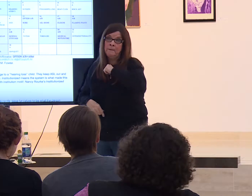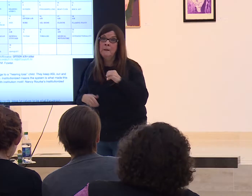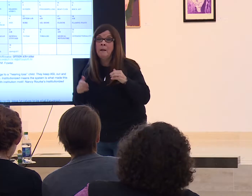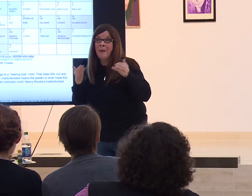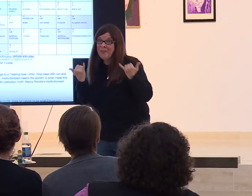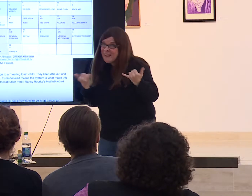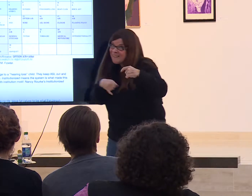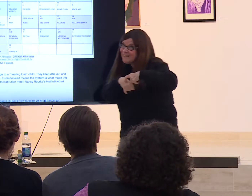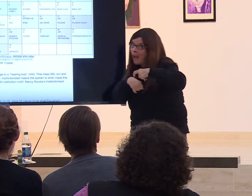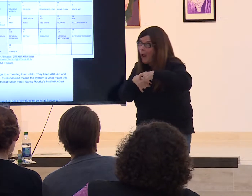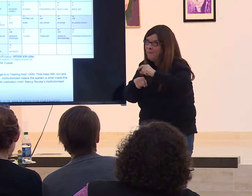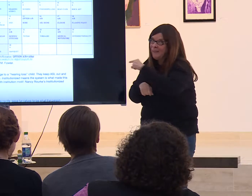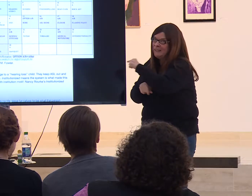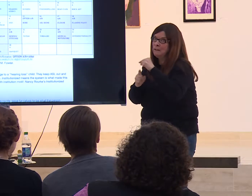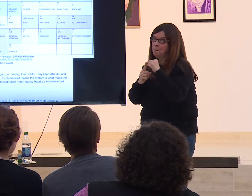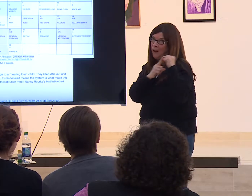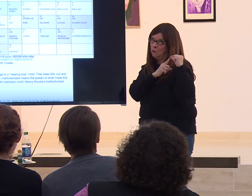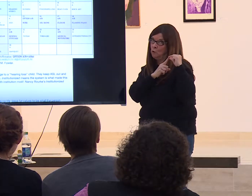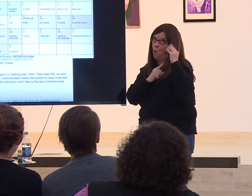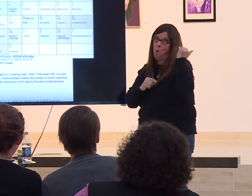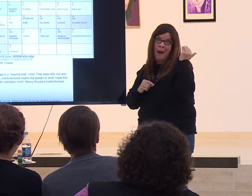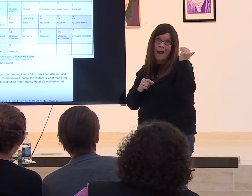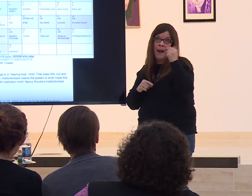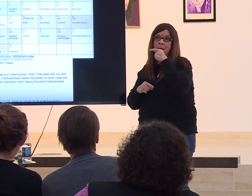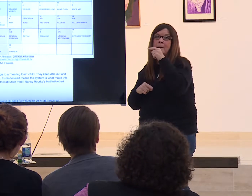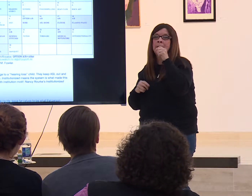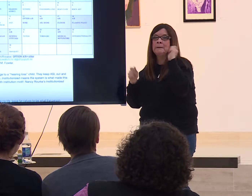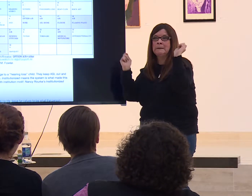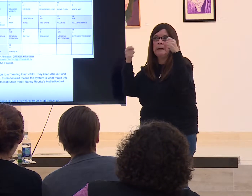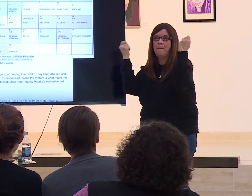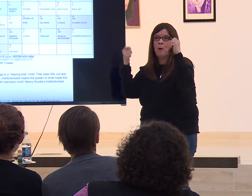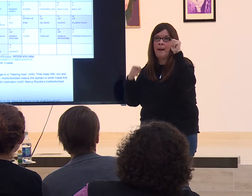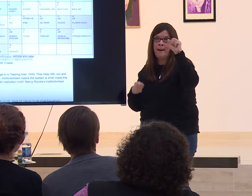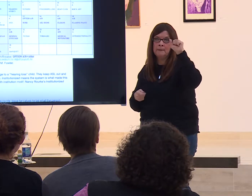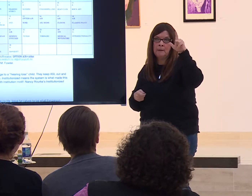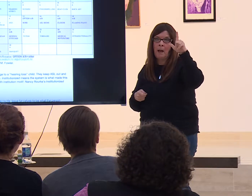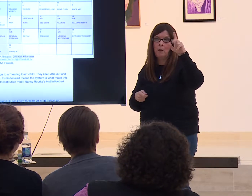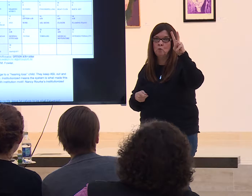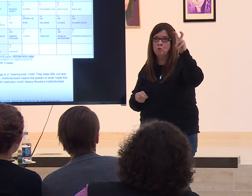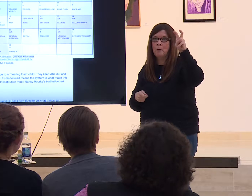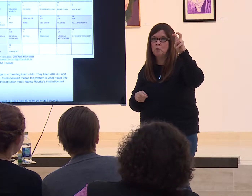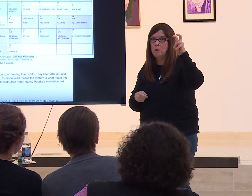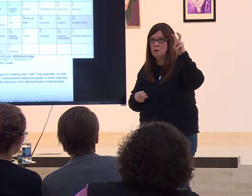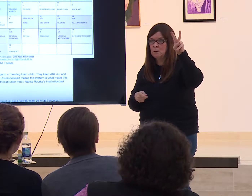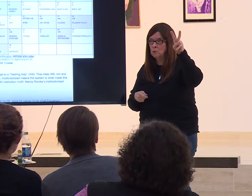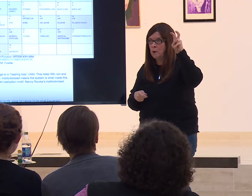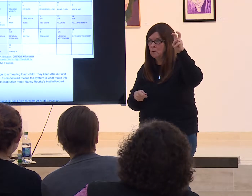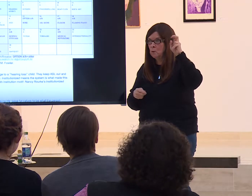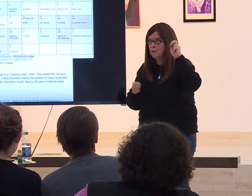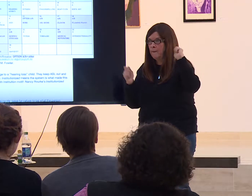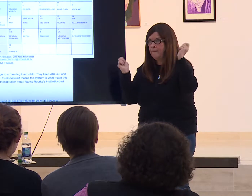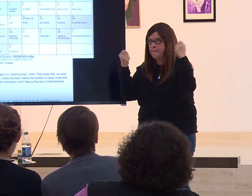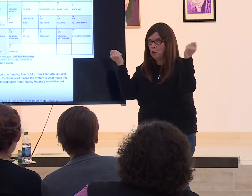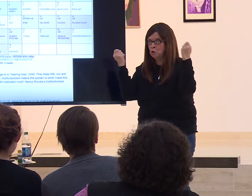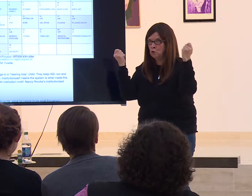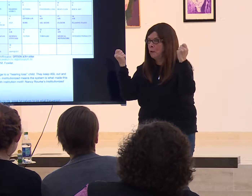blue meaning resistance, yellow meaning affirmation, and pink is in between, an option.